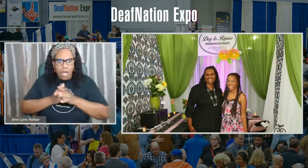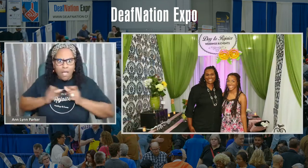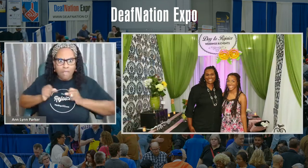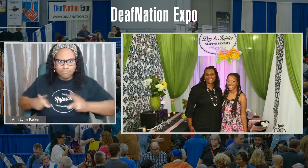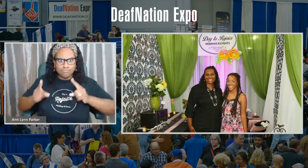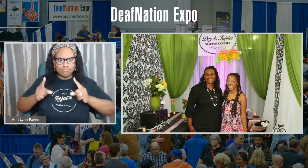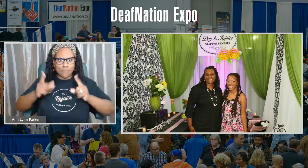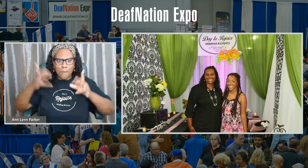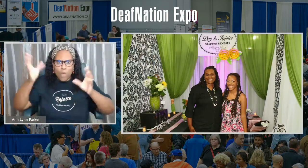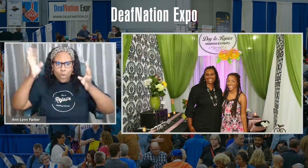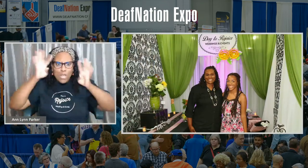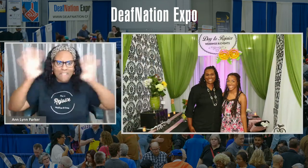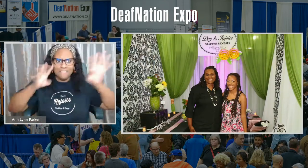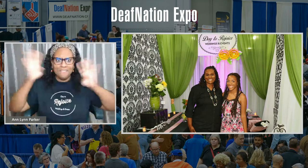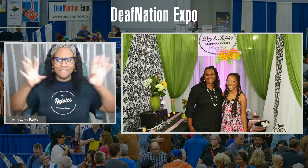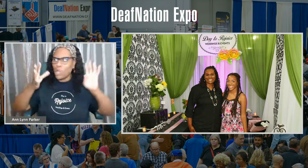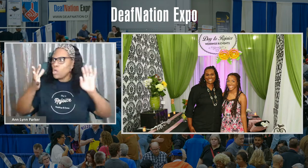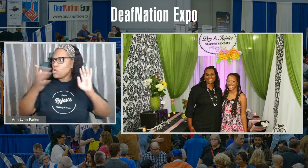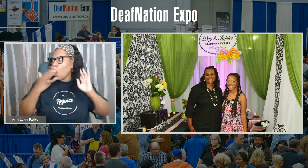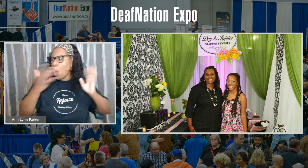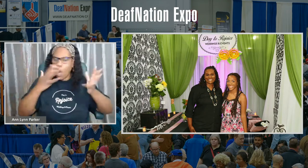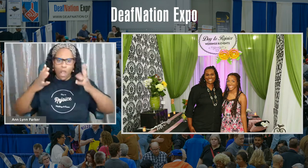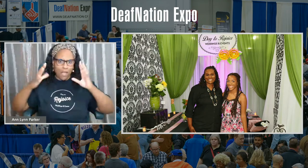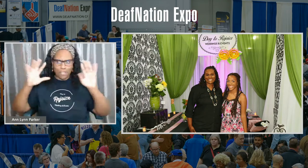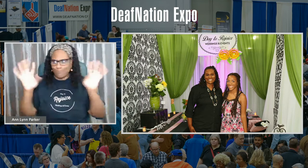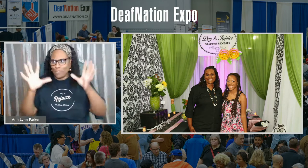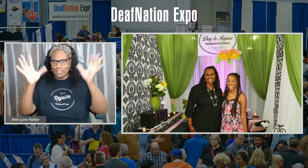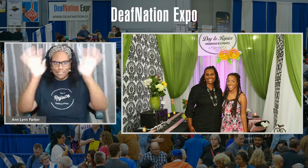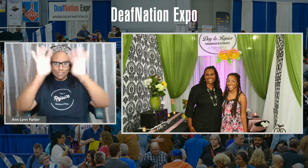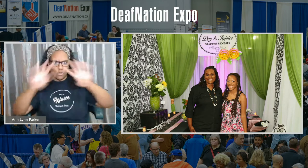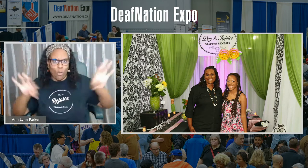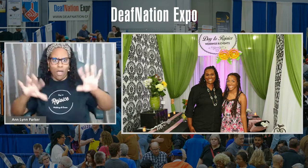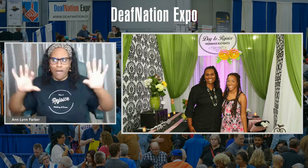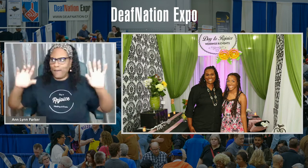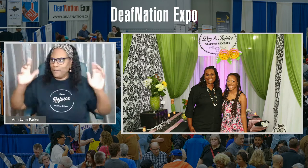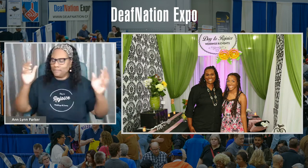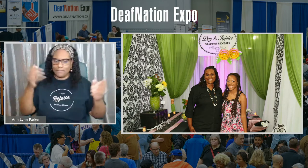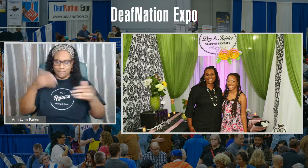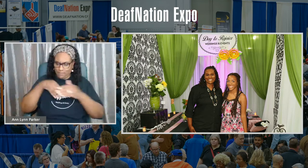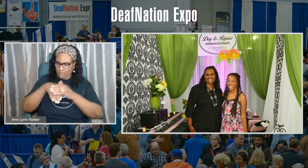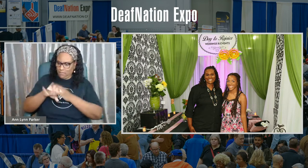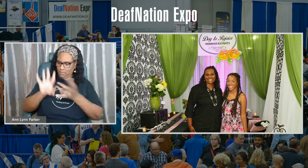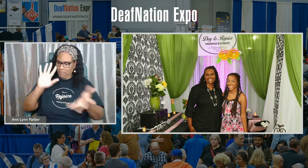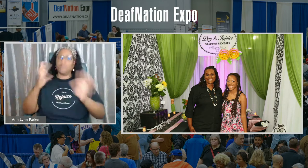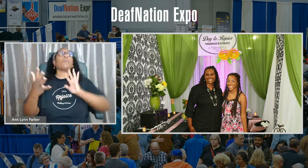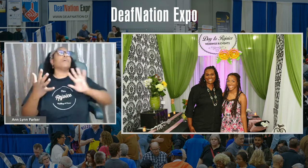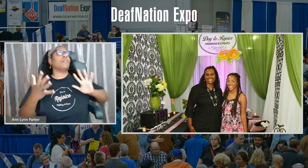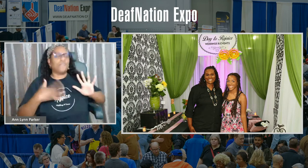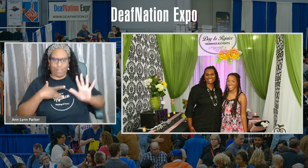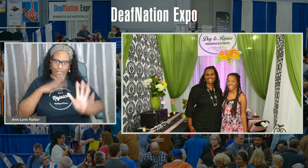I feel motivated and tap into my creativity with colors, decoration, and making people feel